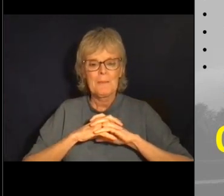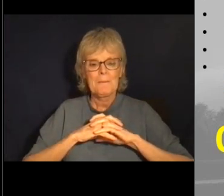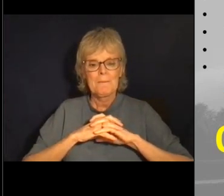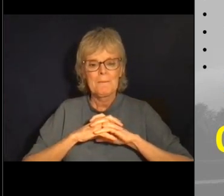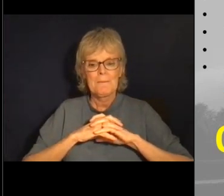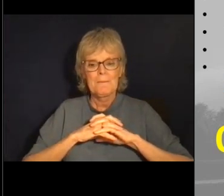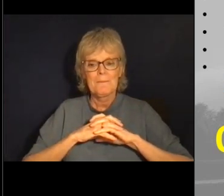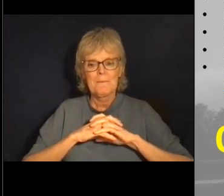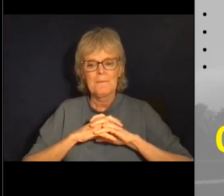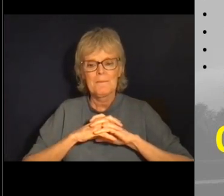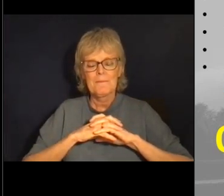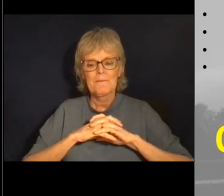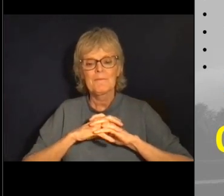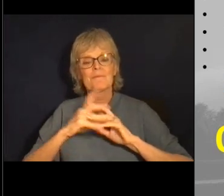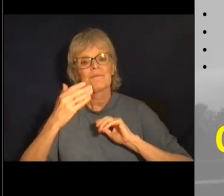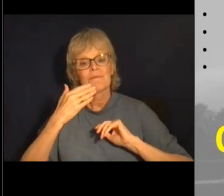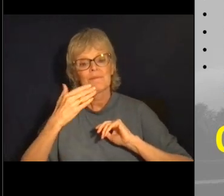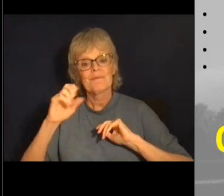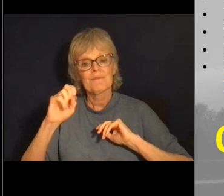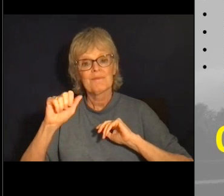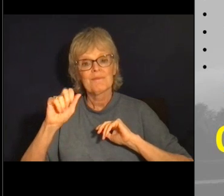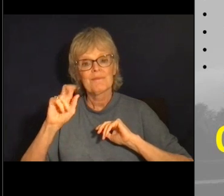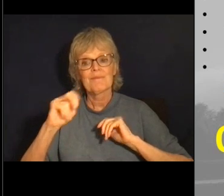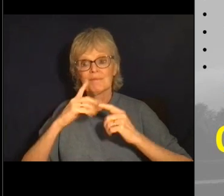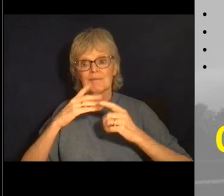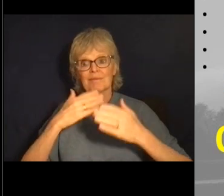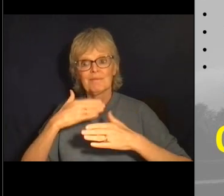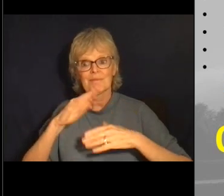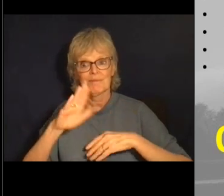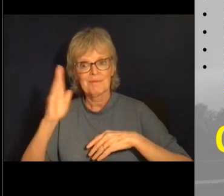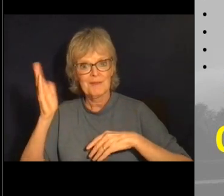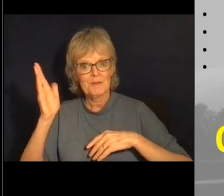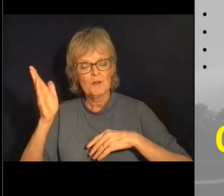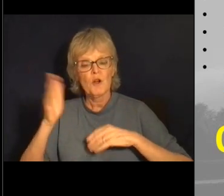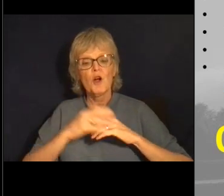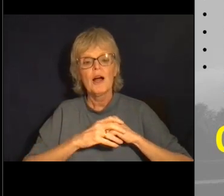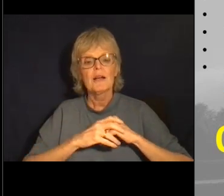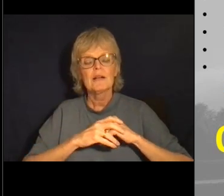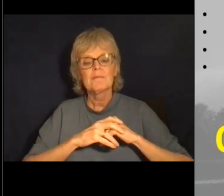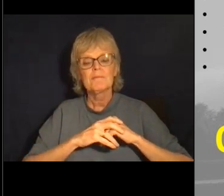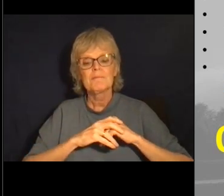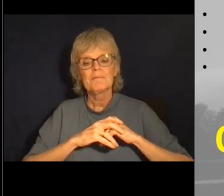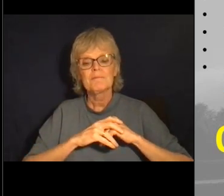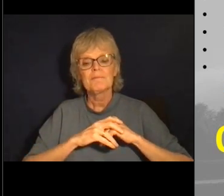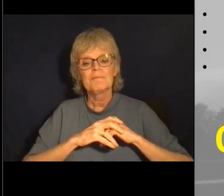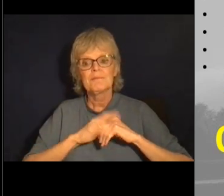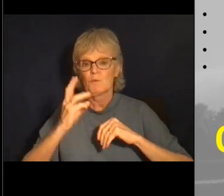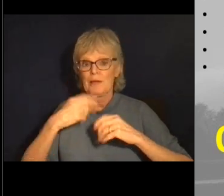[Katherine] Thank you so much, Sean. We really appreciated your talk. And we have many questions.